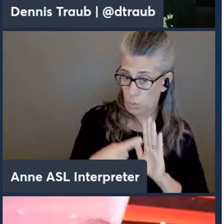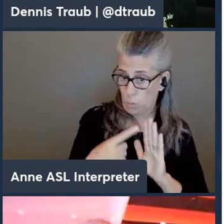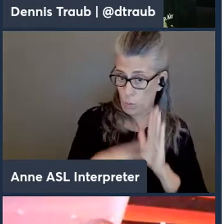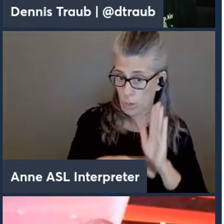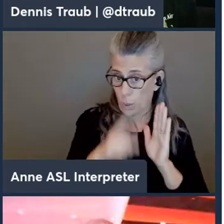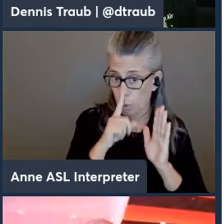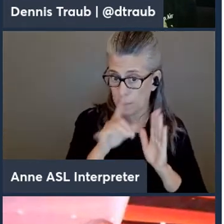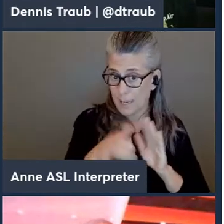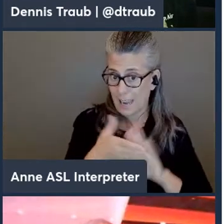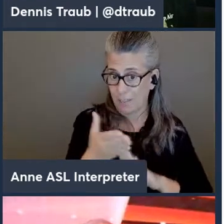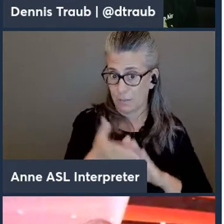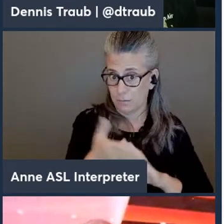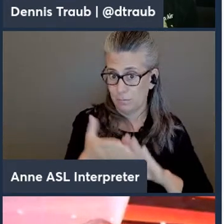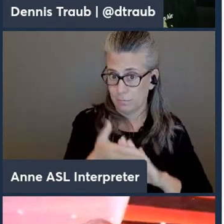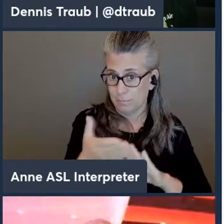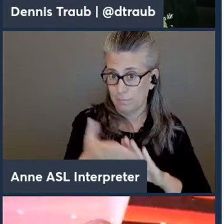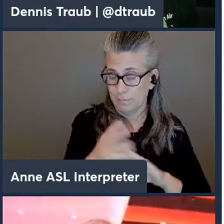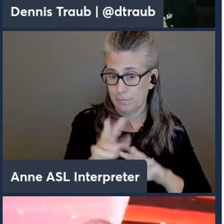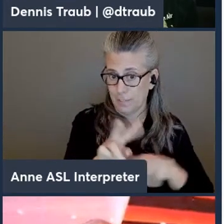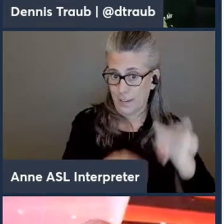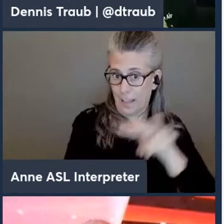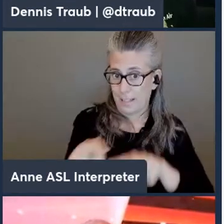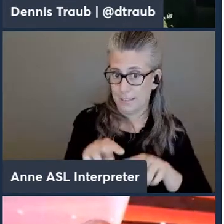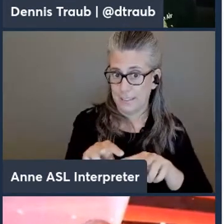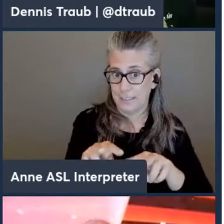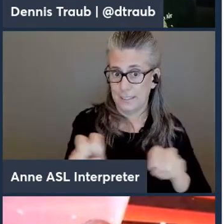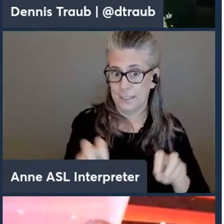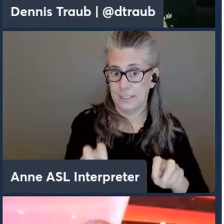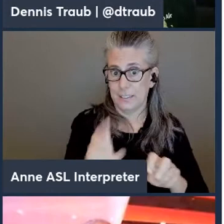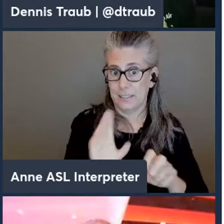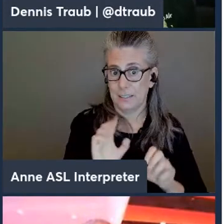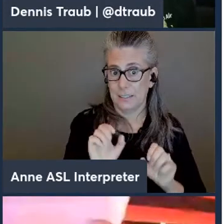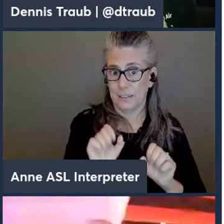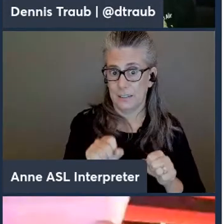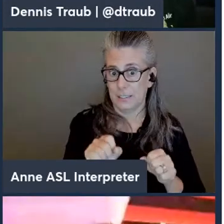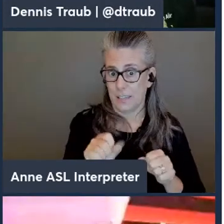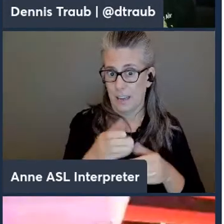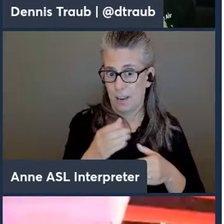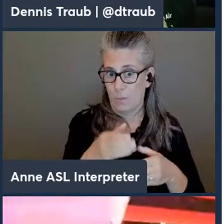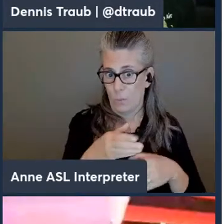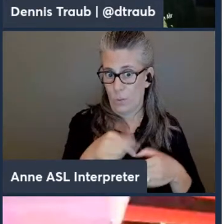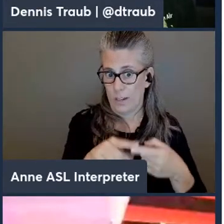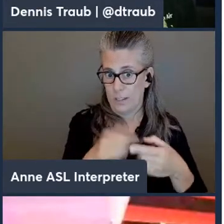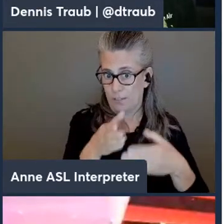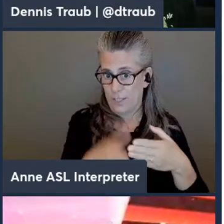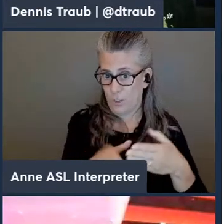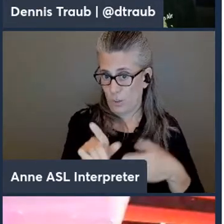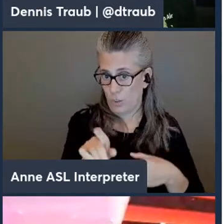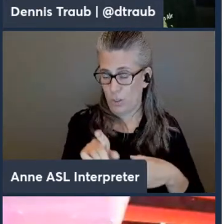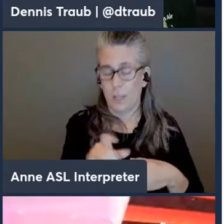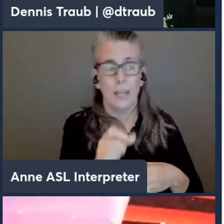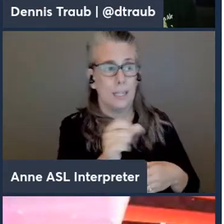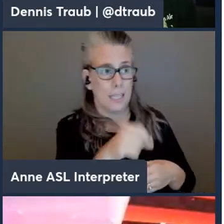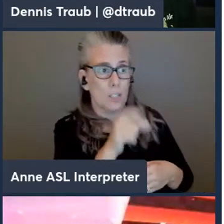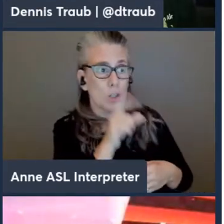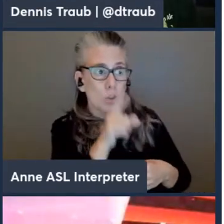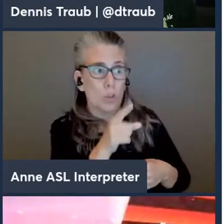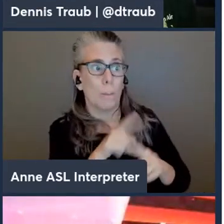Once we have these pull requests and all that stuff? So once it's done? Yeah. So, it does take a couple minutes to run this analysis,